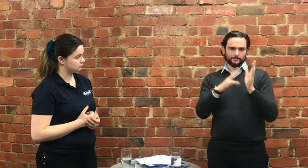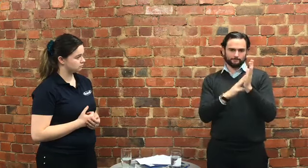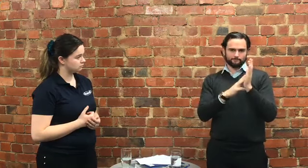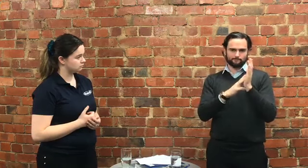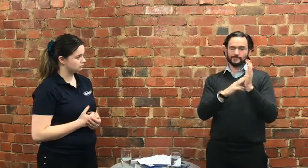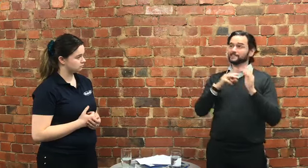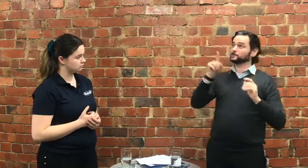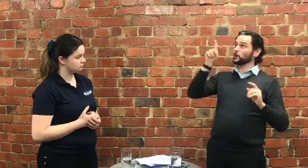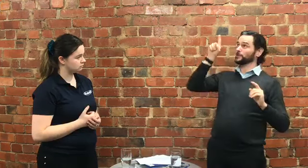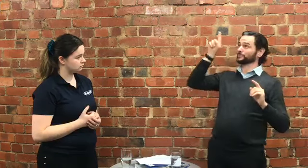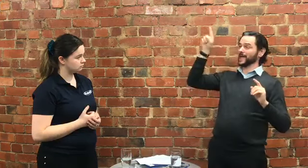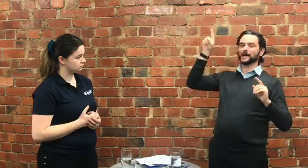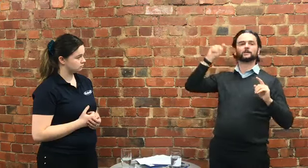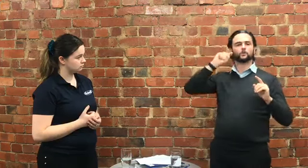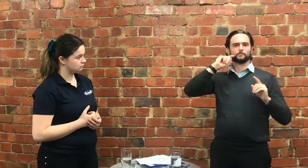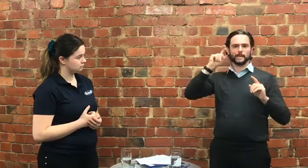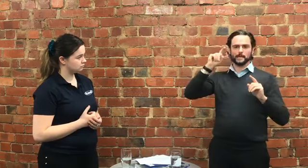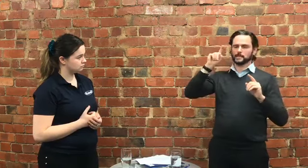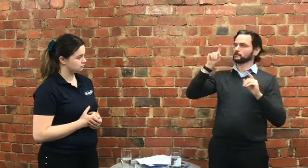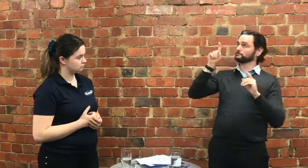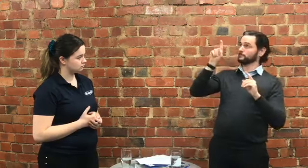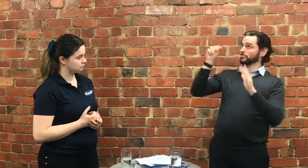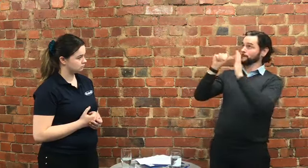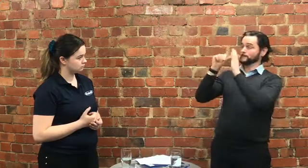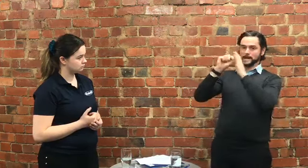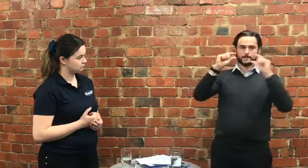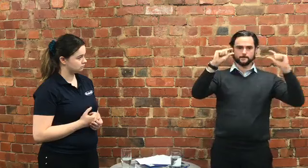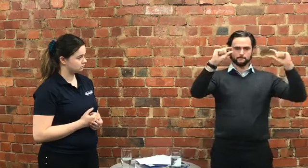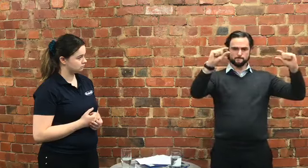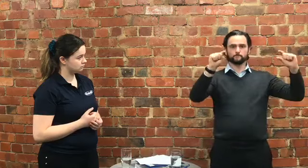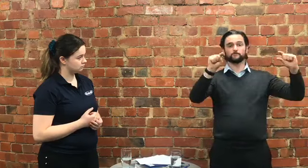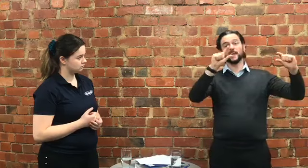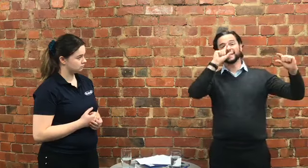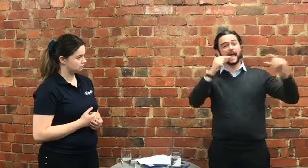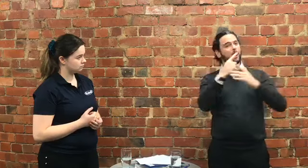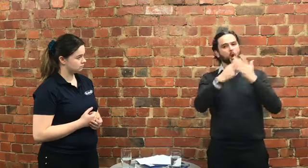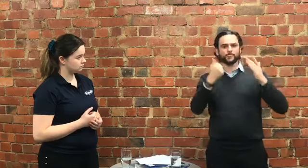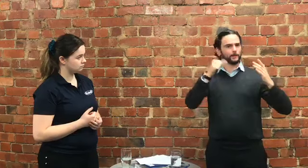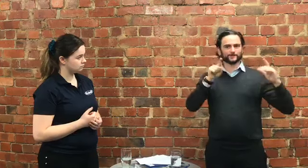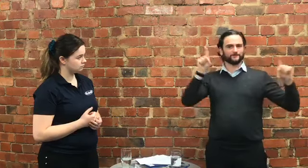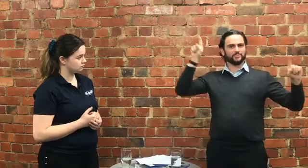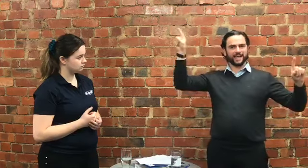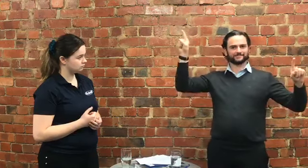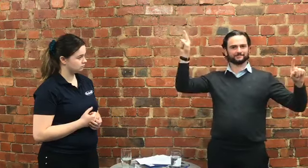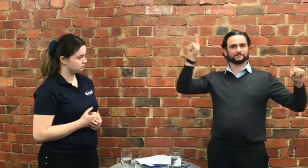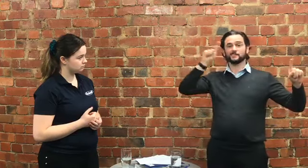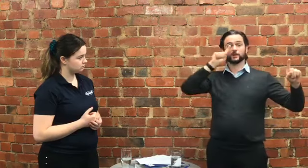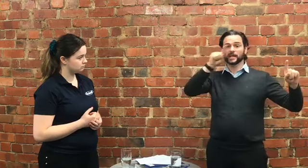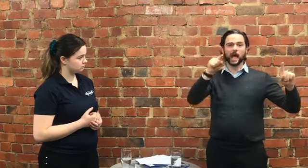So, that's a specific item, and that money will be allocated